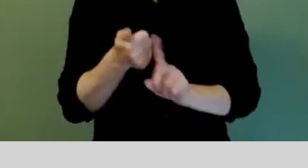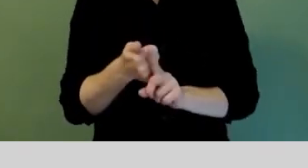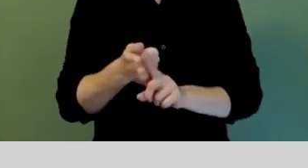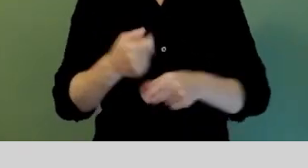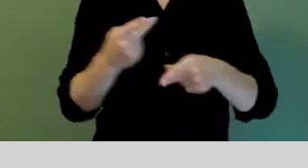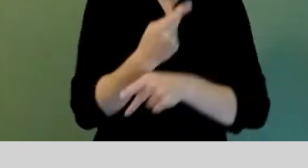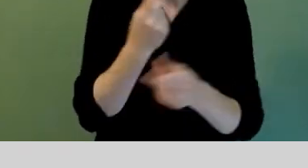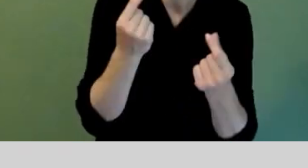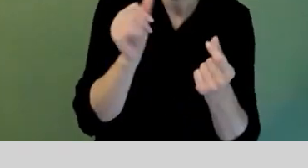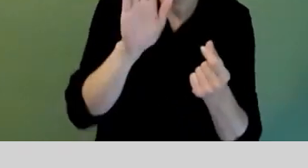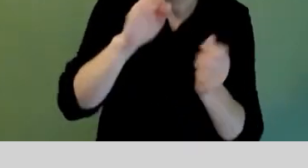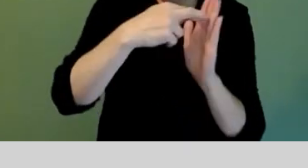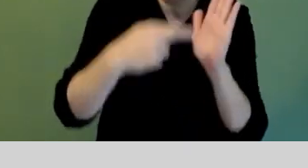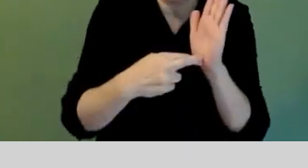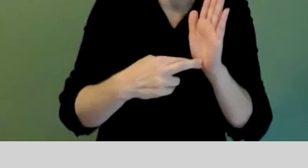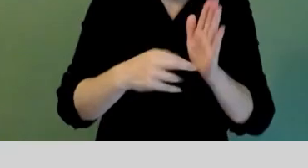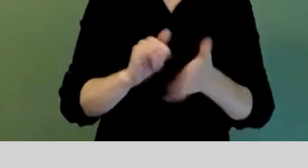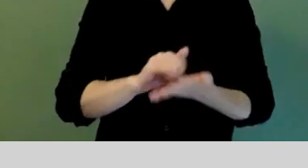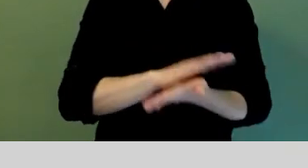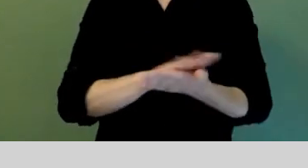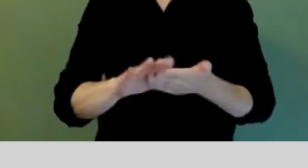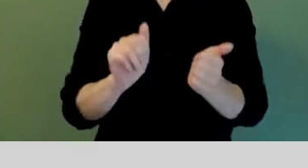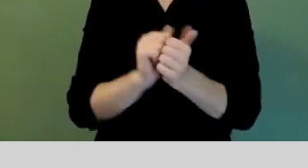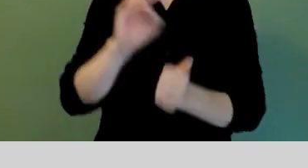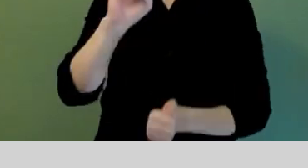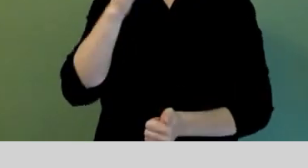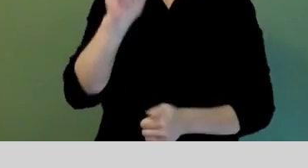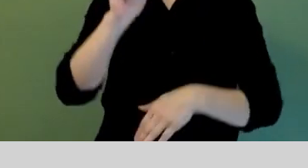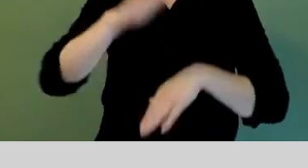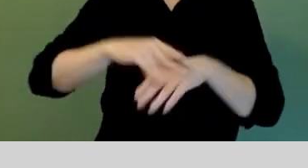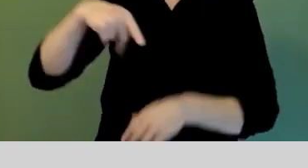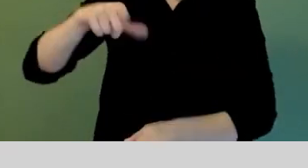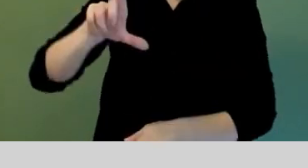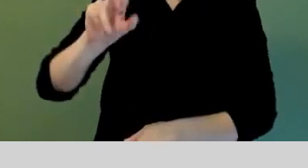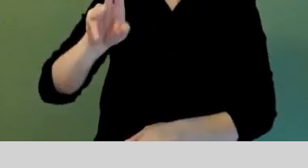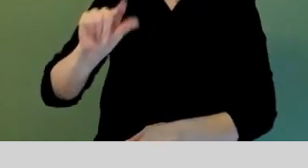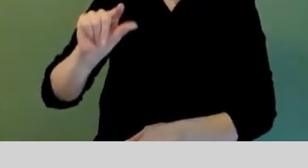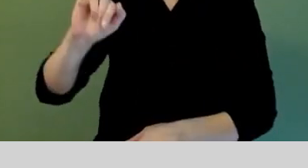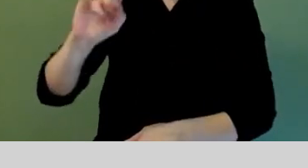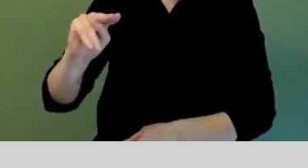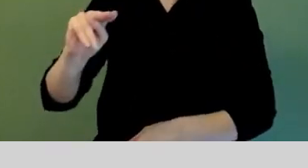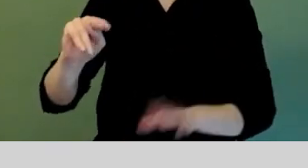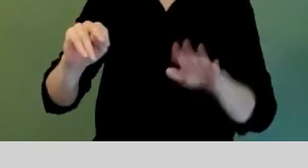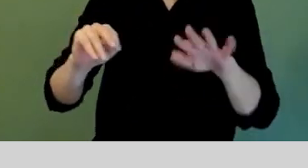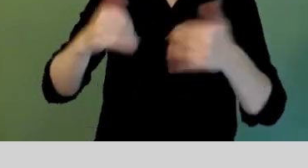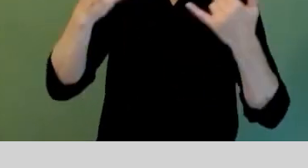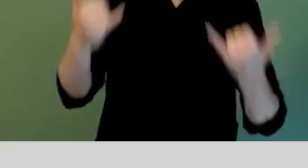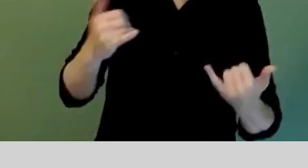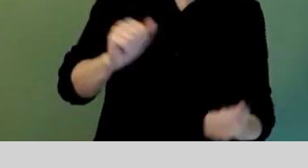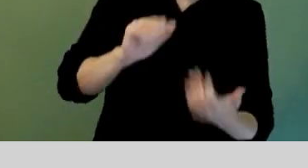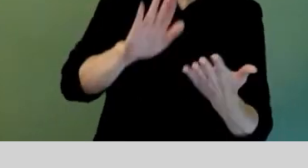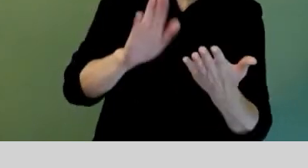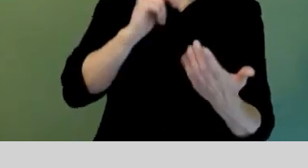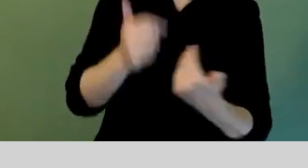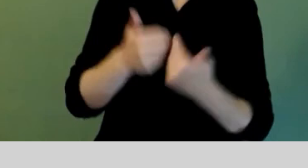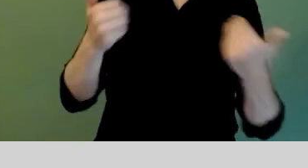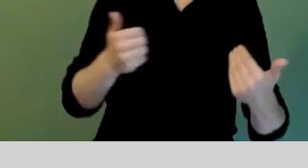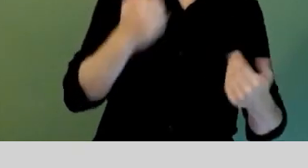or plugins. And finally, I wanted to point out that even though this approach separates the idea of the name of a function to how it gets code,